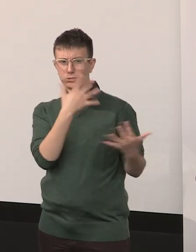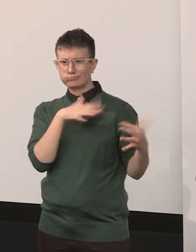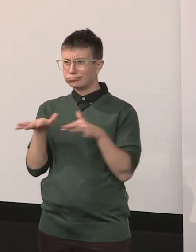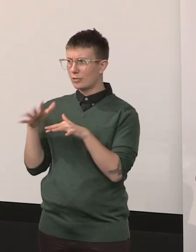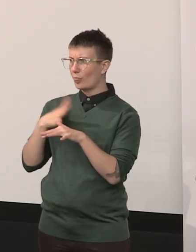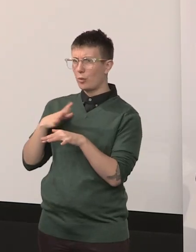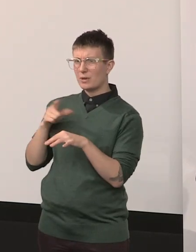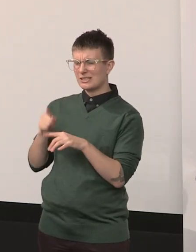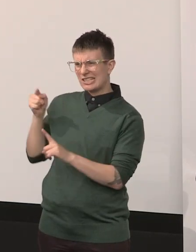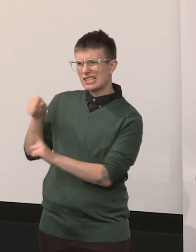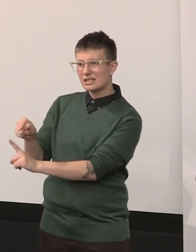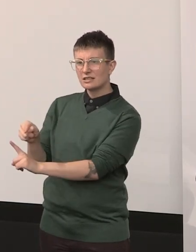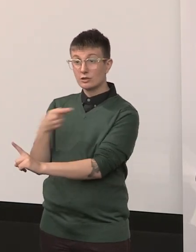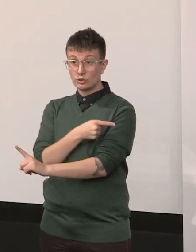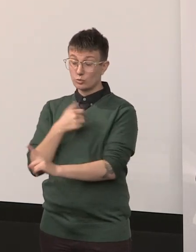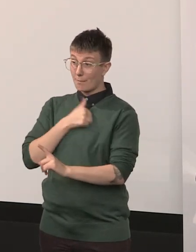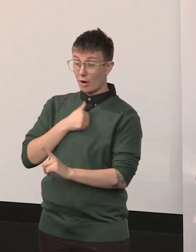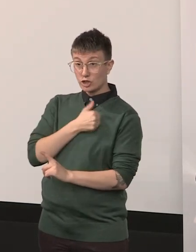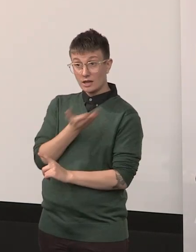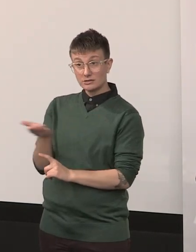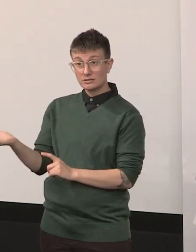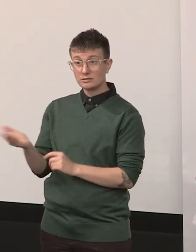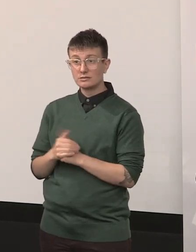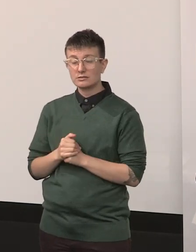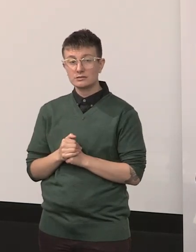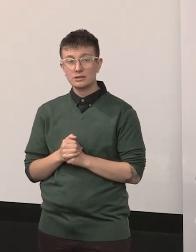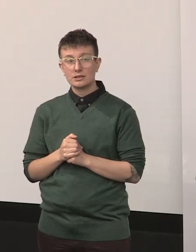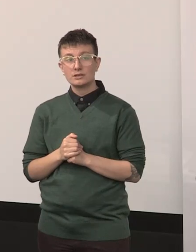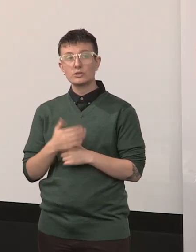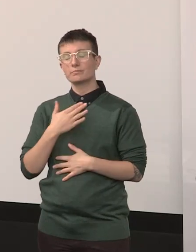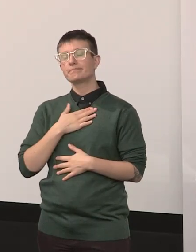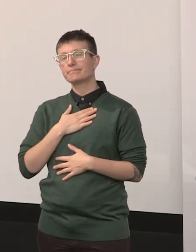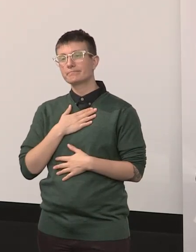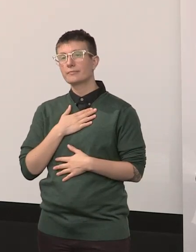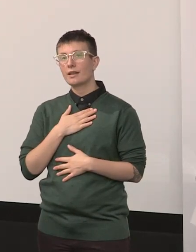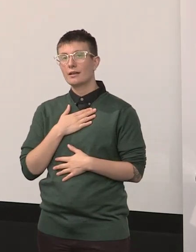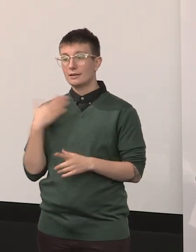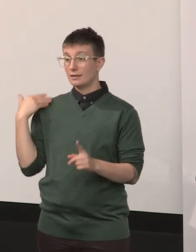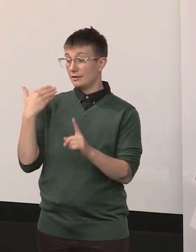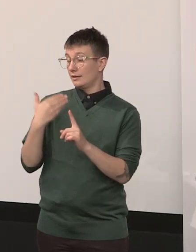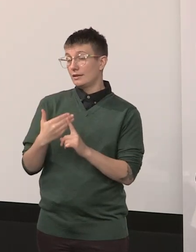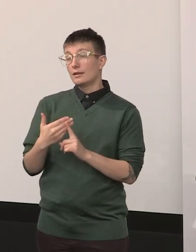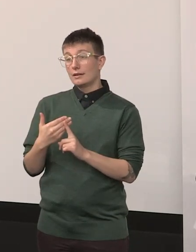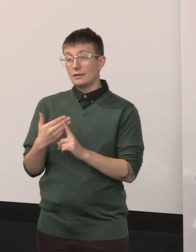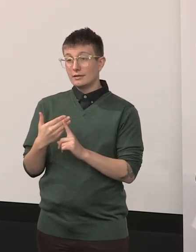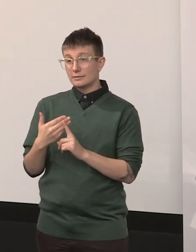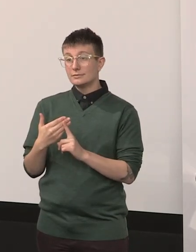botch-up, they are now facing the fury of the country and do you apologise to them? So, what